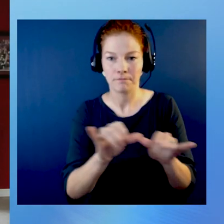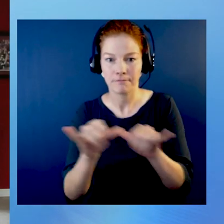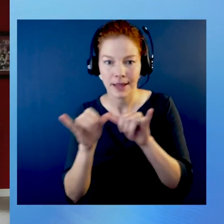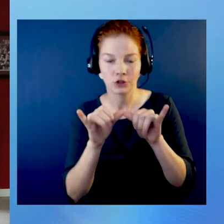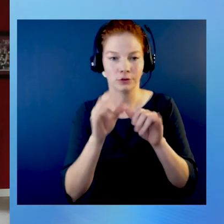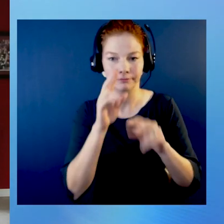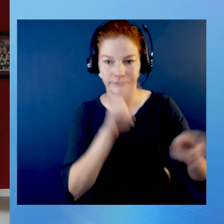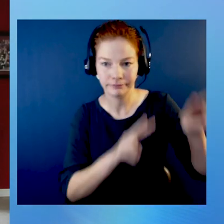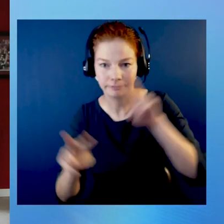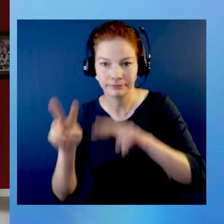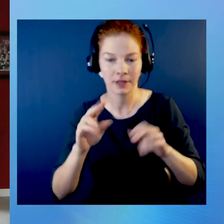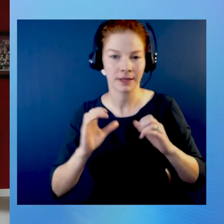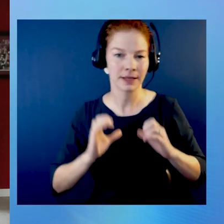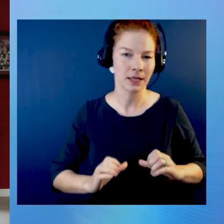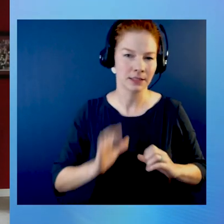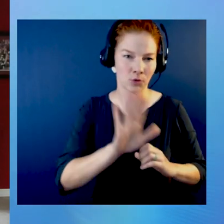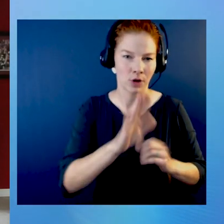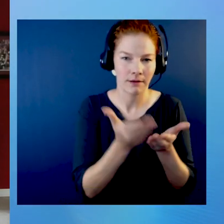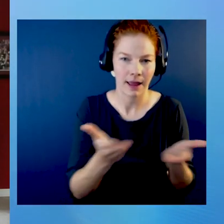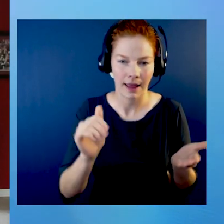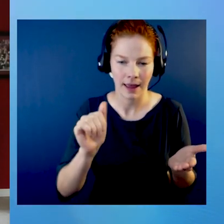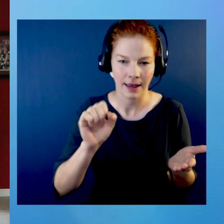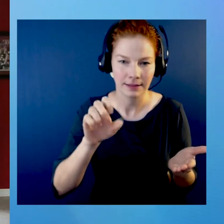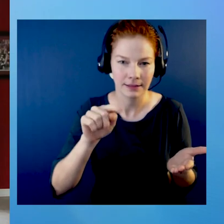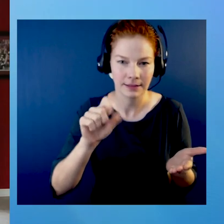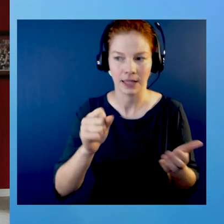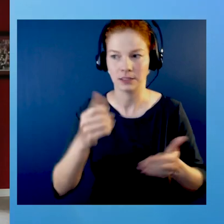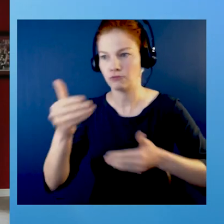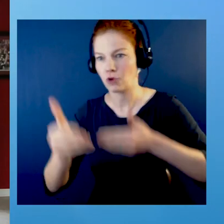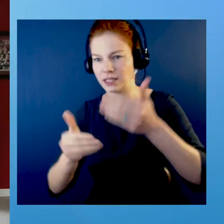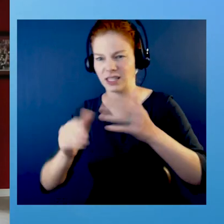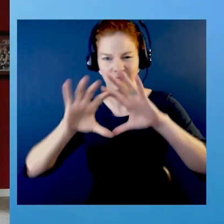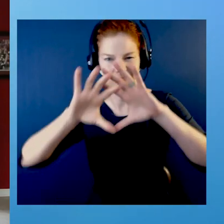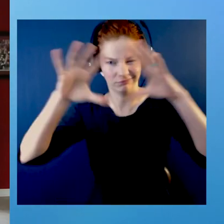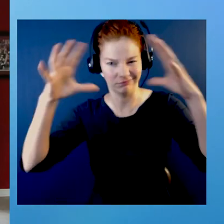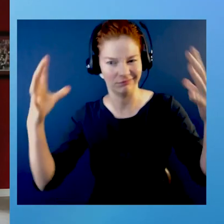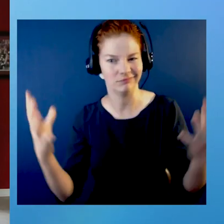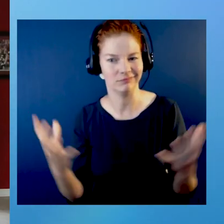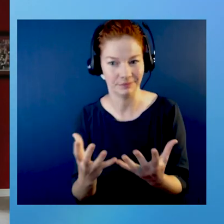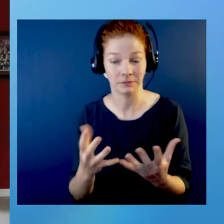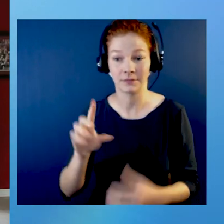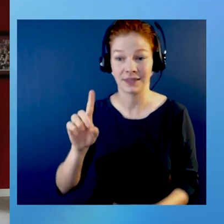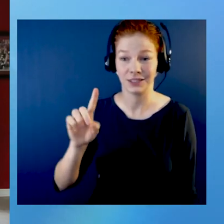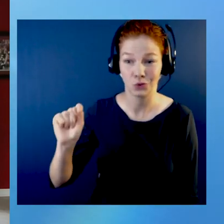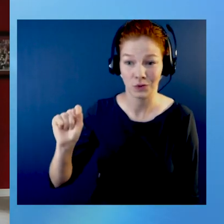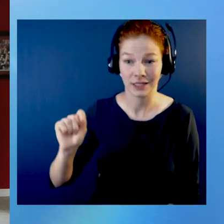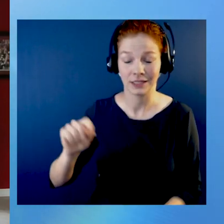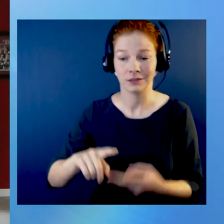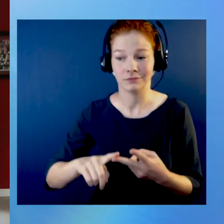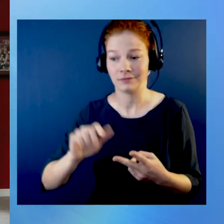the operations of customer assets and processes from across the world. Digital twins and Azure Digital Twins service